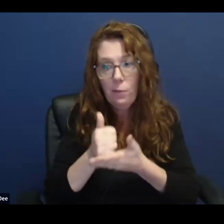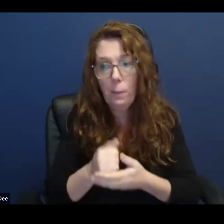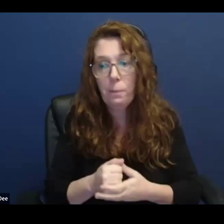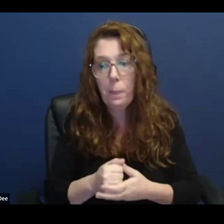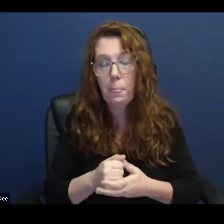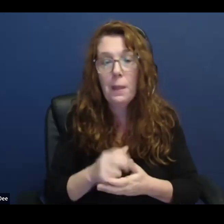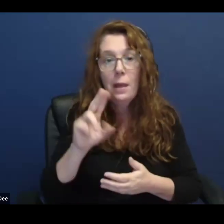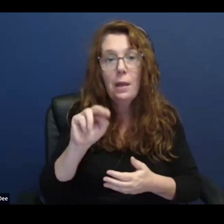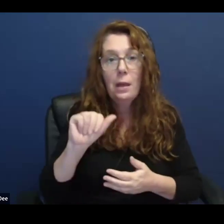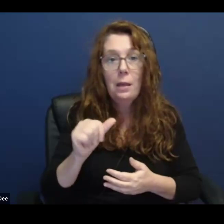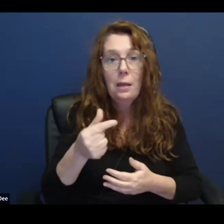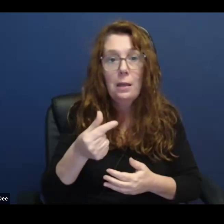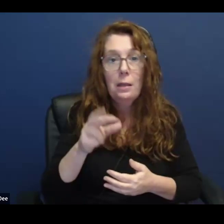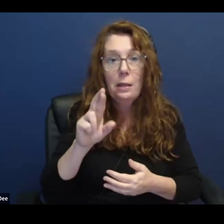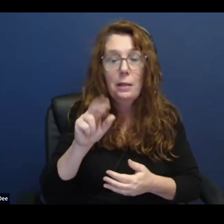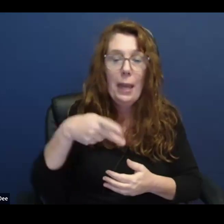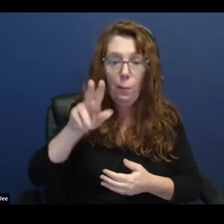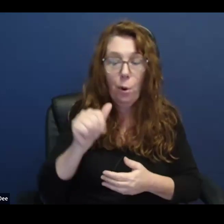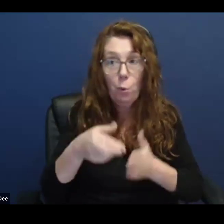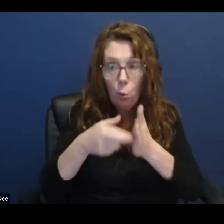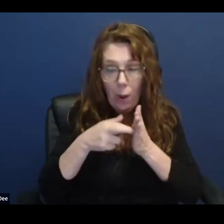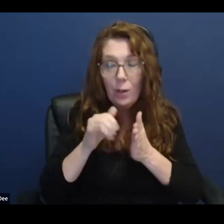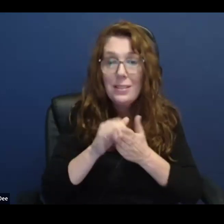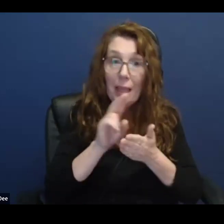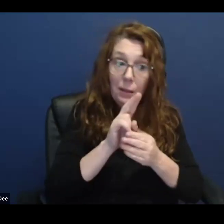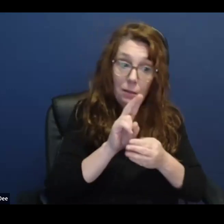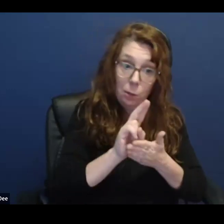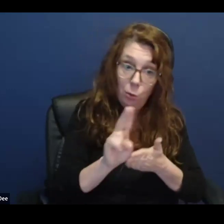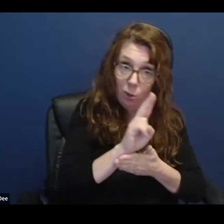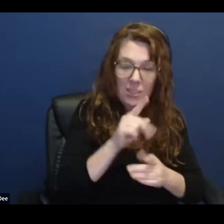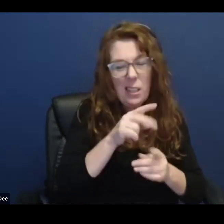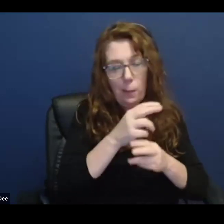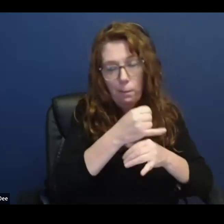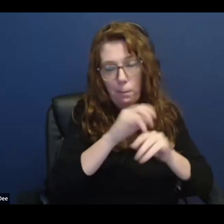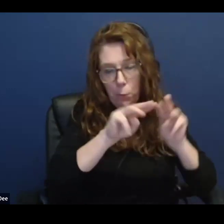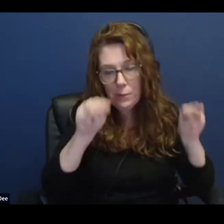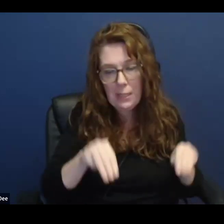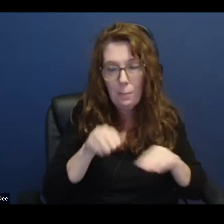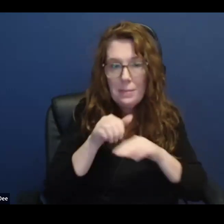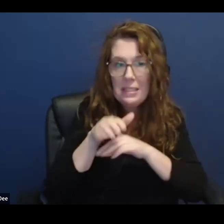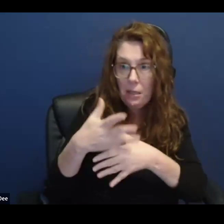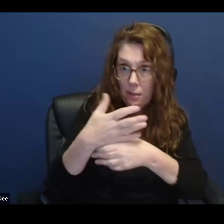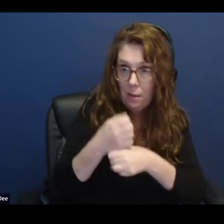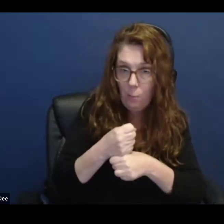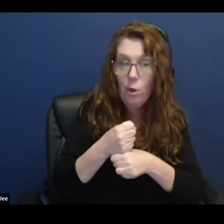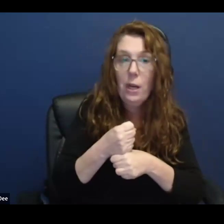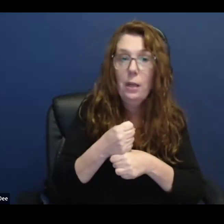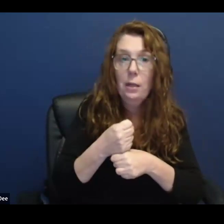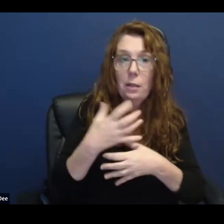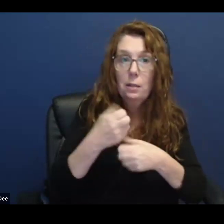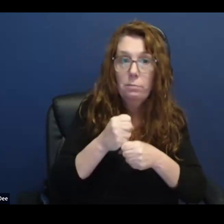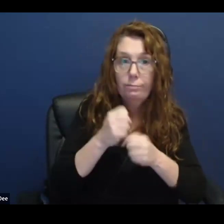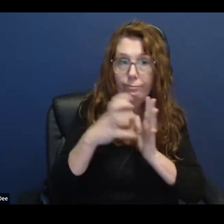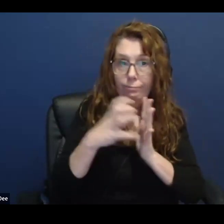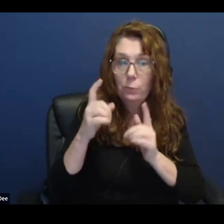is that the museum or university in this case send a summary to the Indian Tribes that might have an